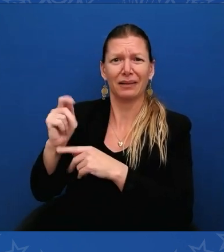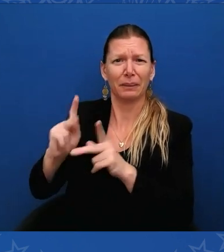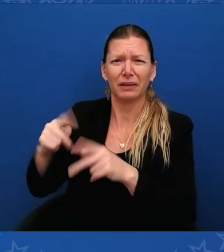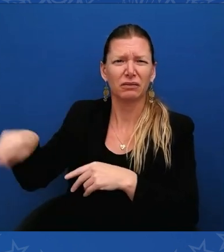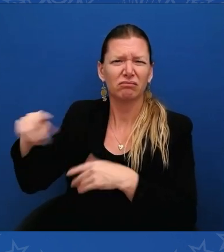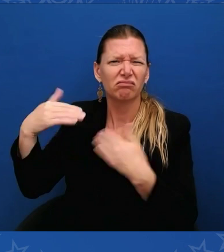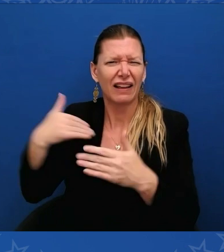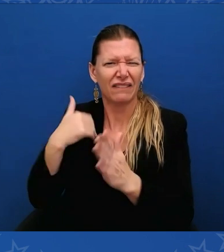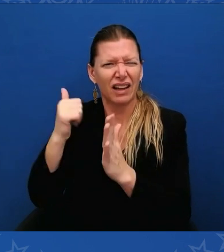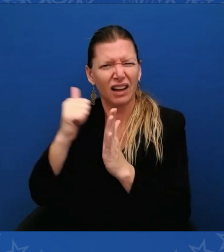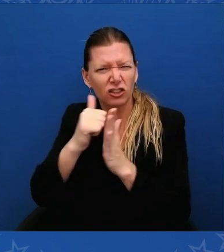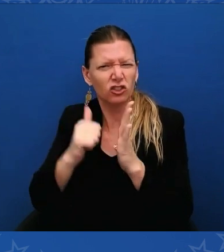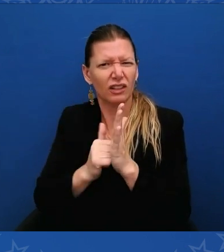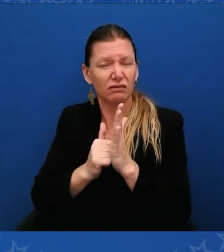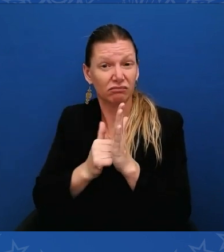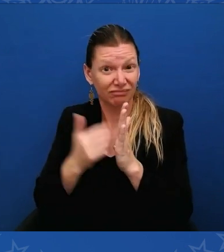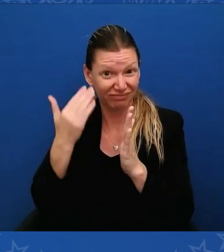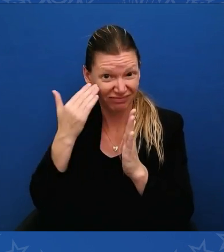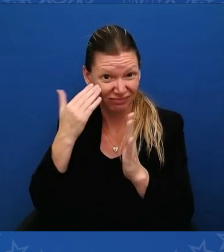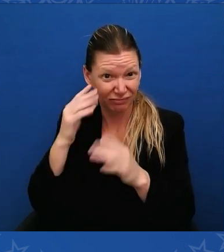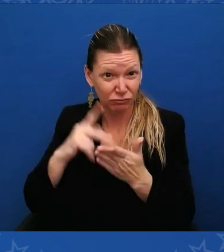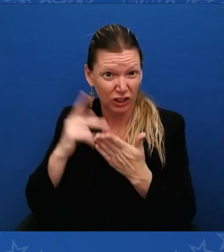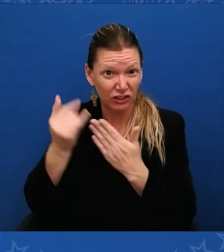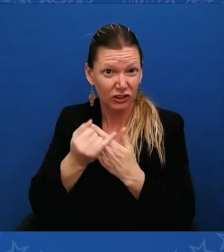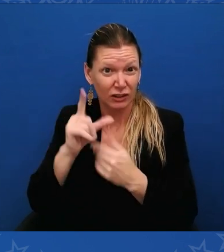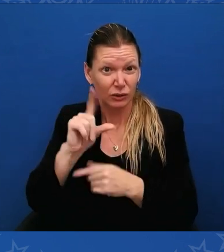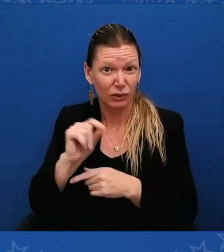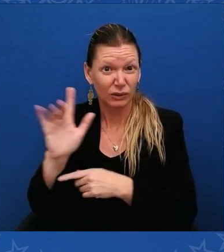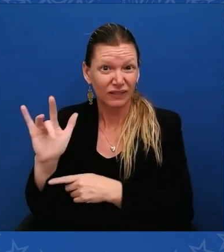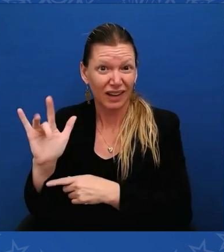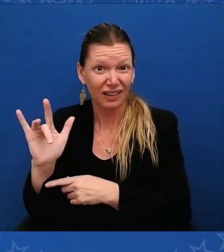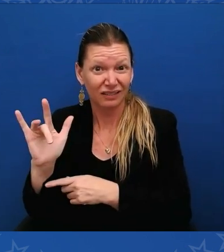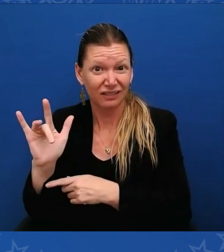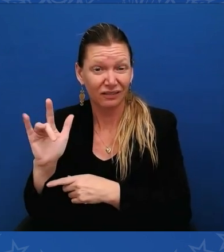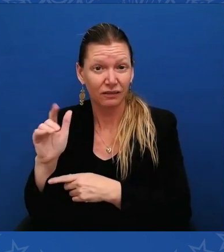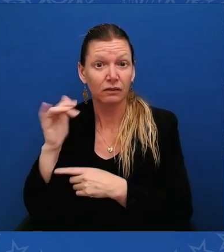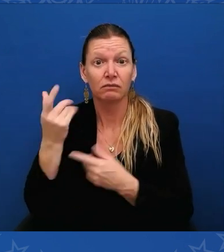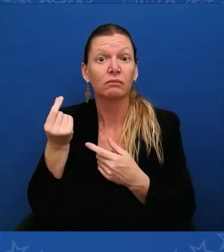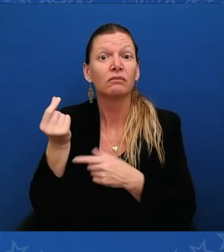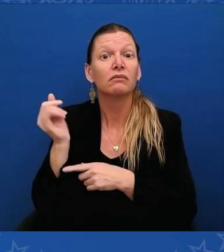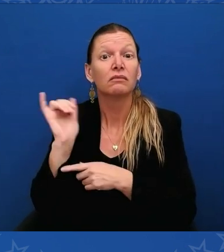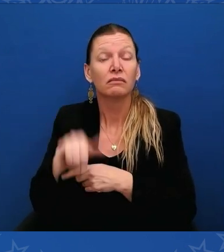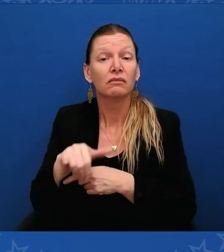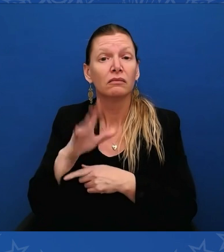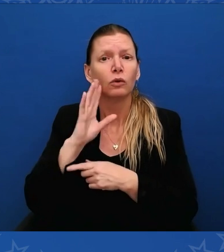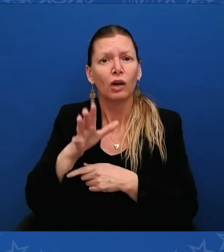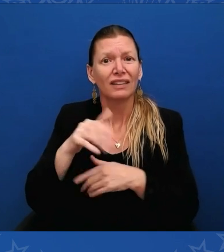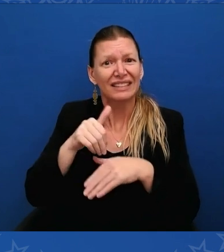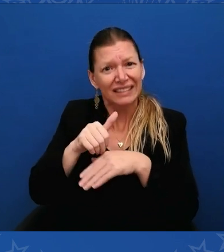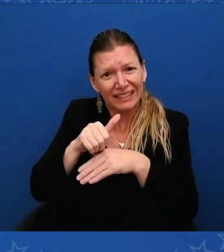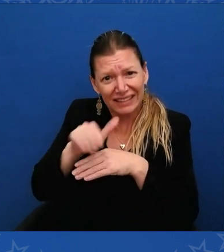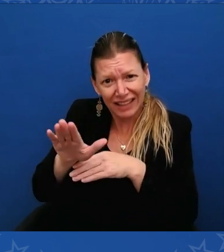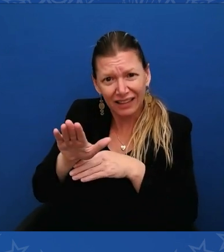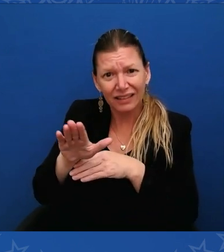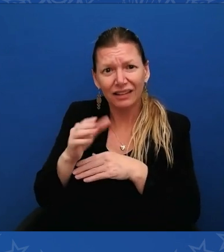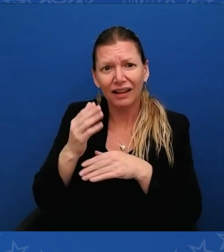is the deportation of over 11 million people. They say they would use local police, the National Guard,